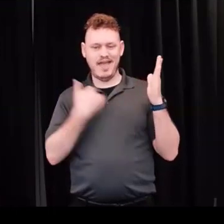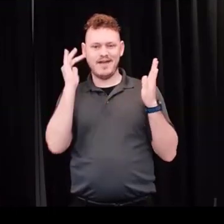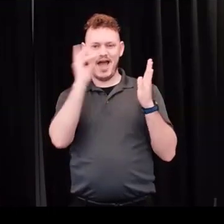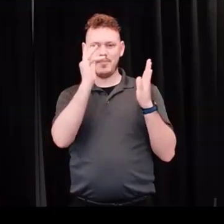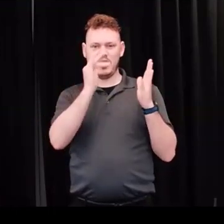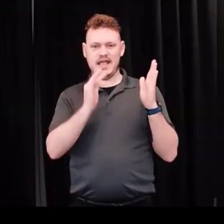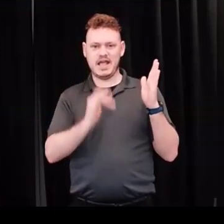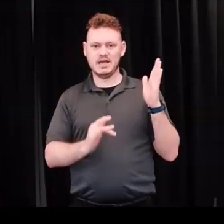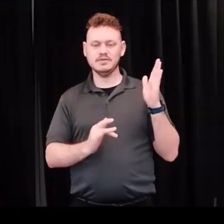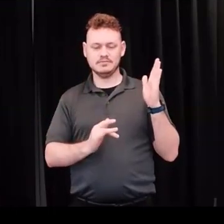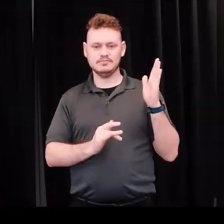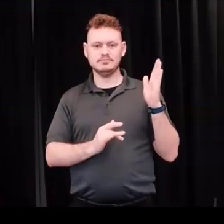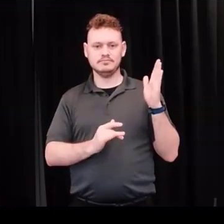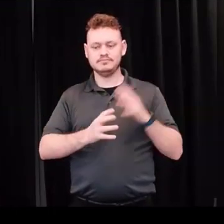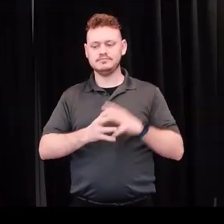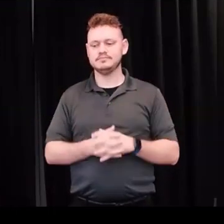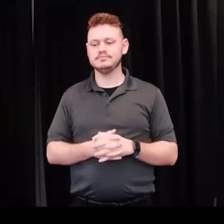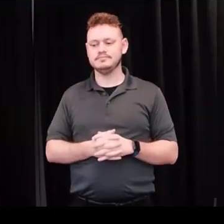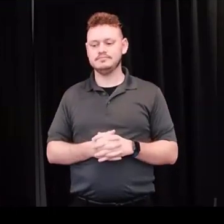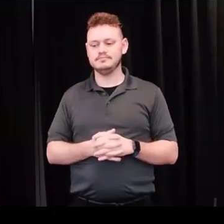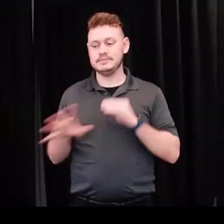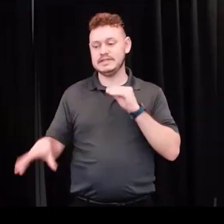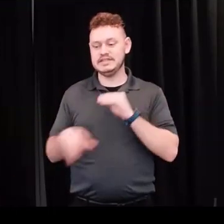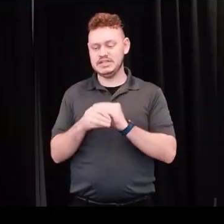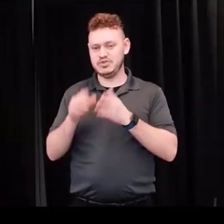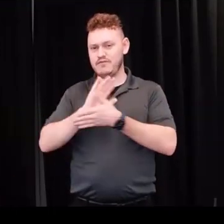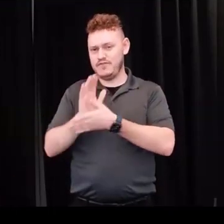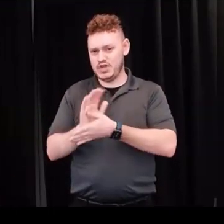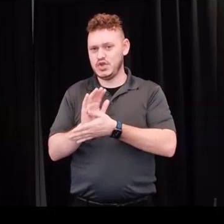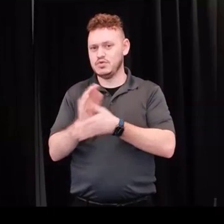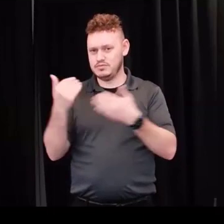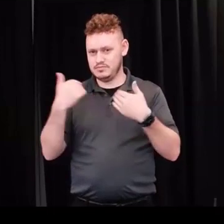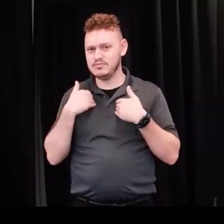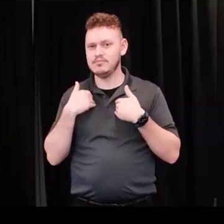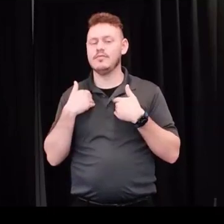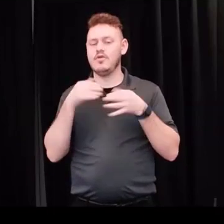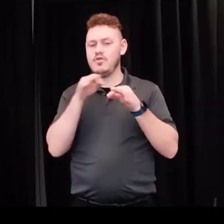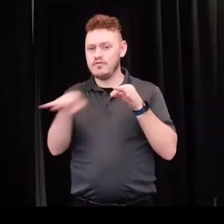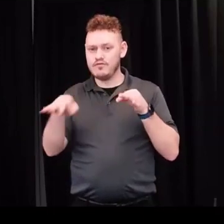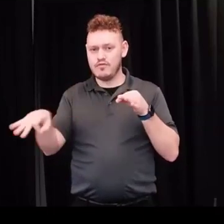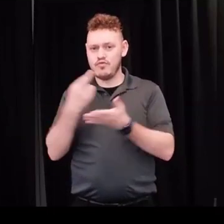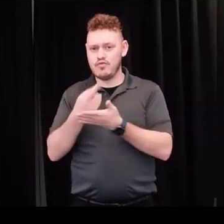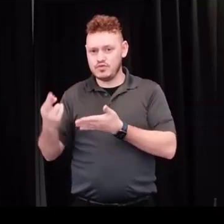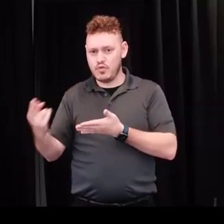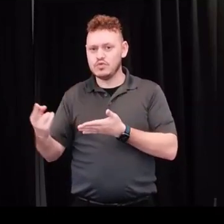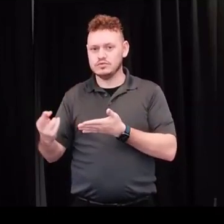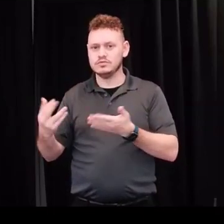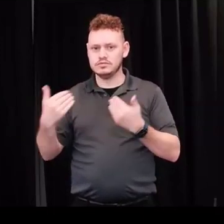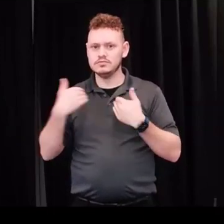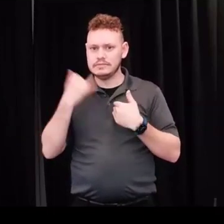presentation. There are some additional research videos and resources for you should you need to